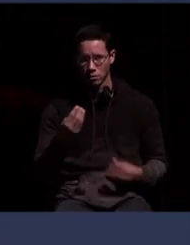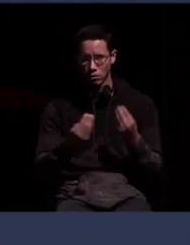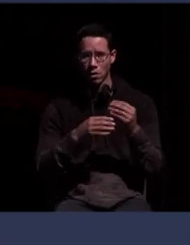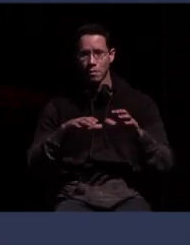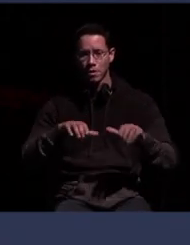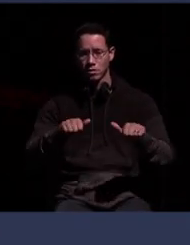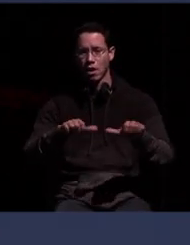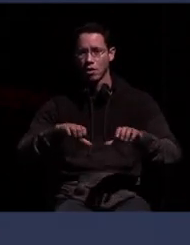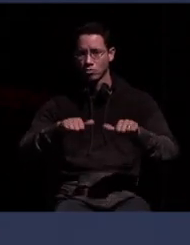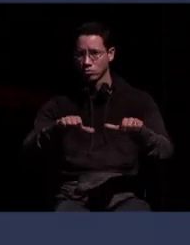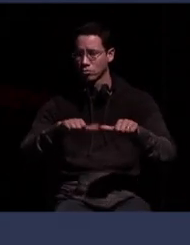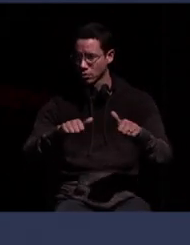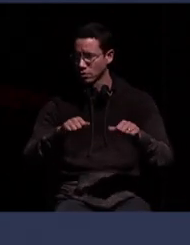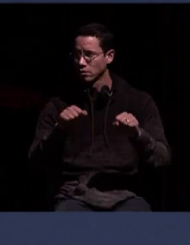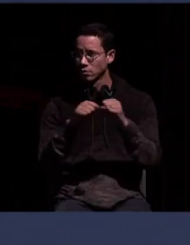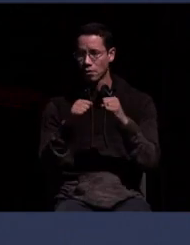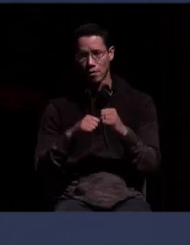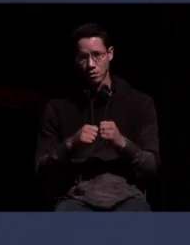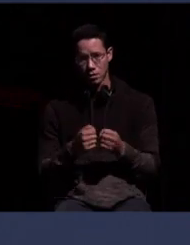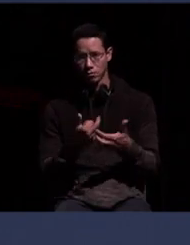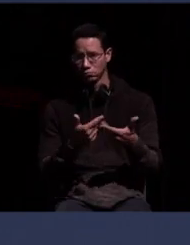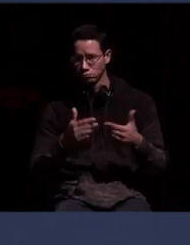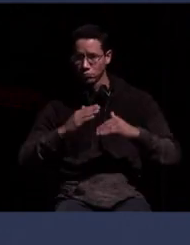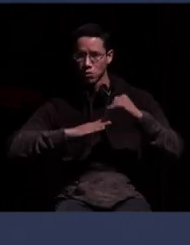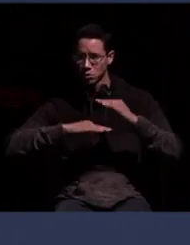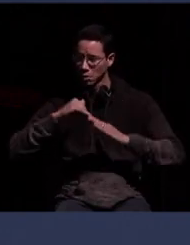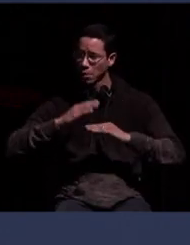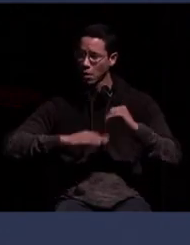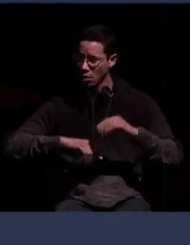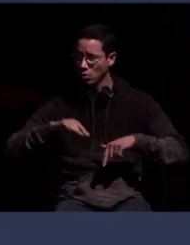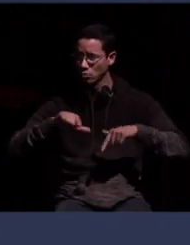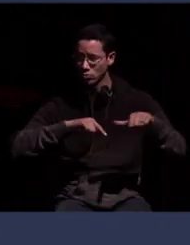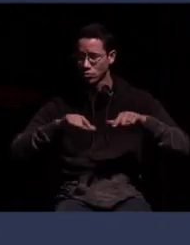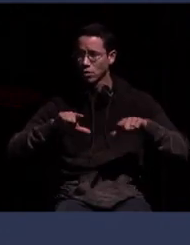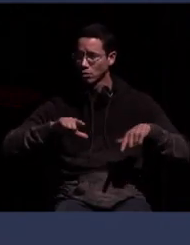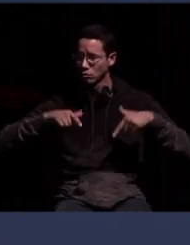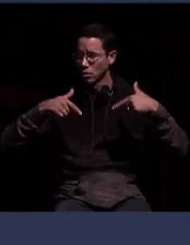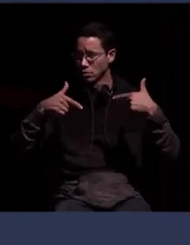They promote community work.